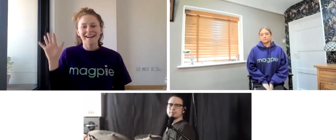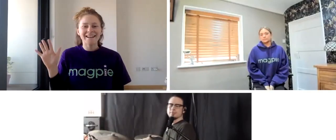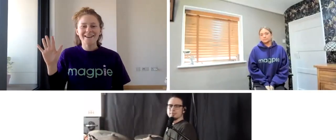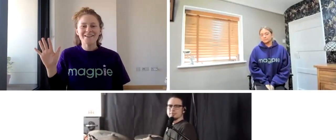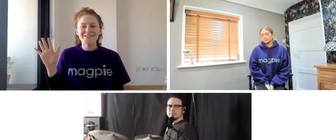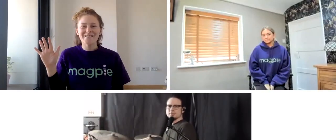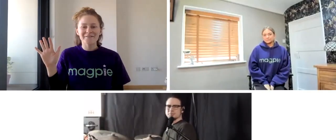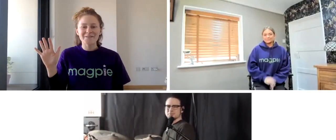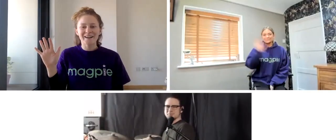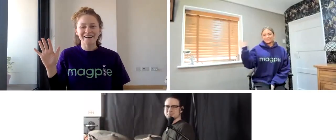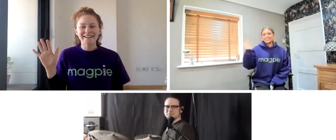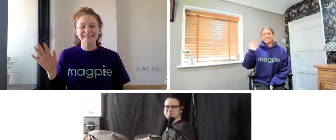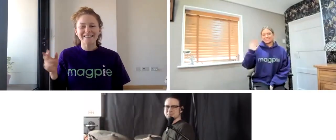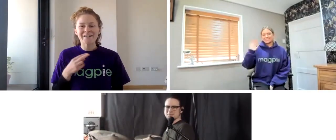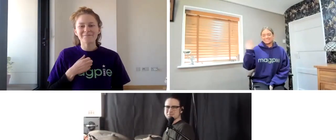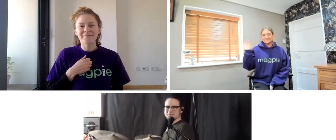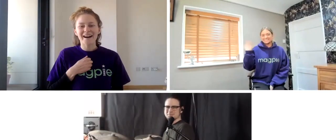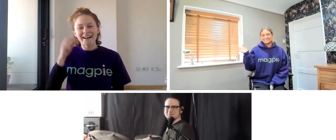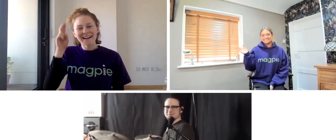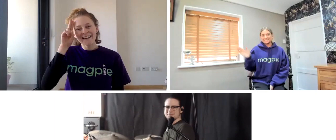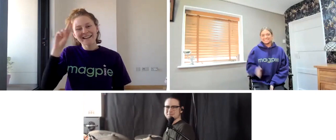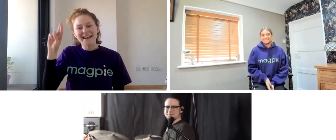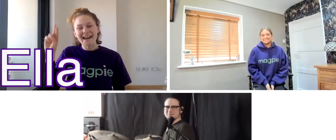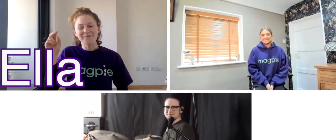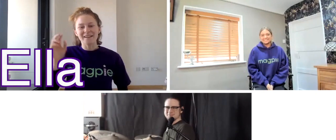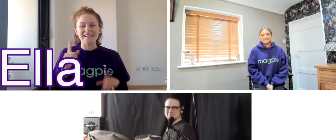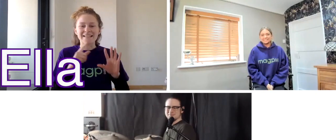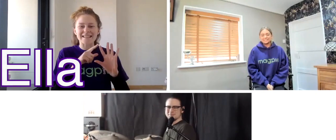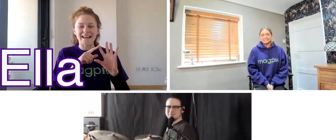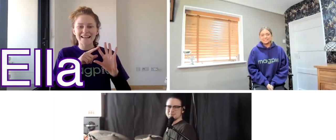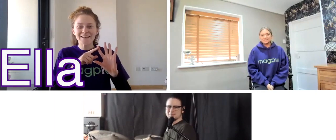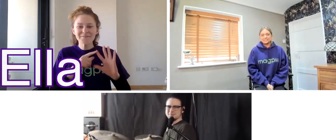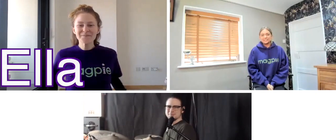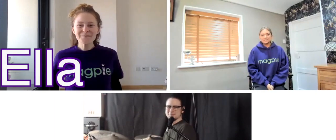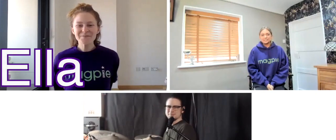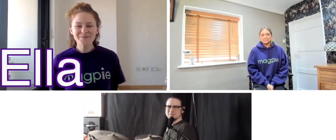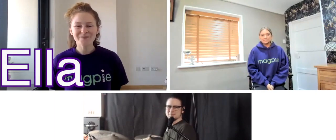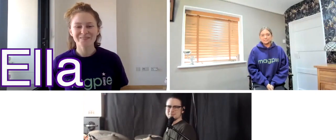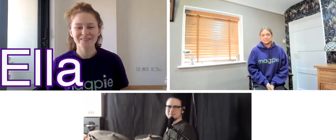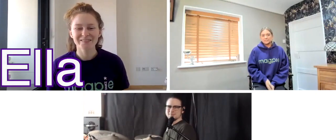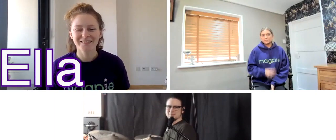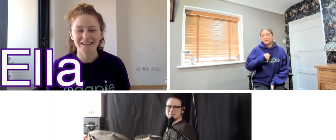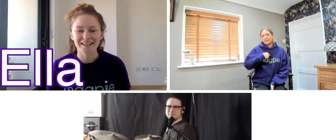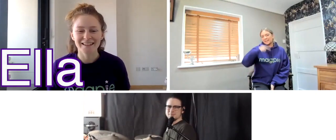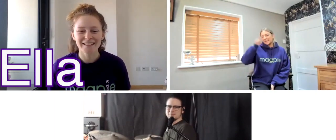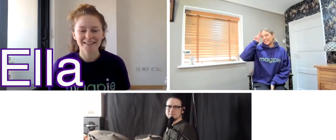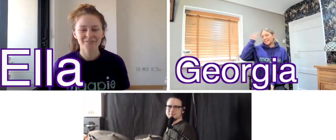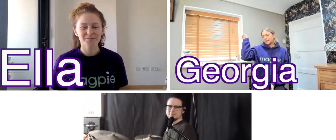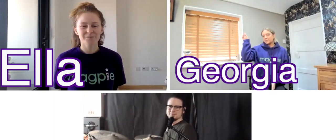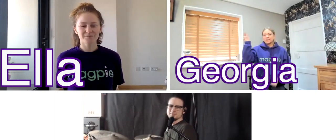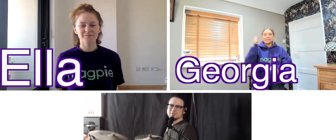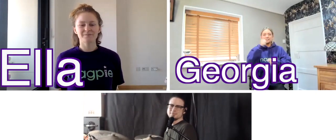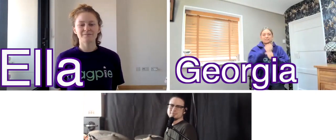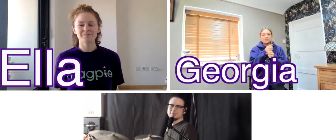hello everyone my name is ella my name is georgia